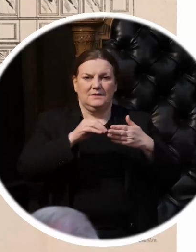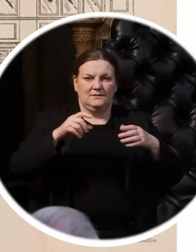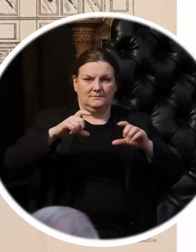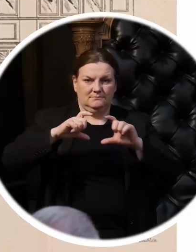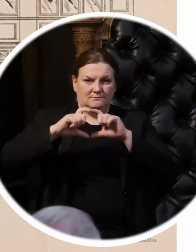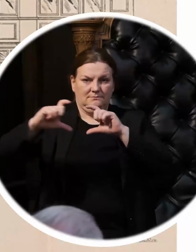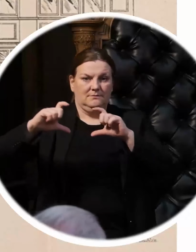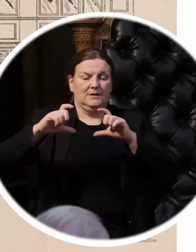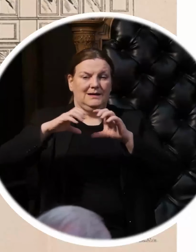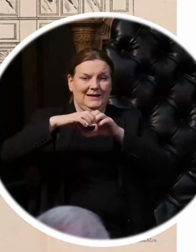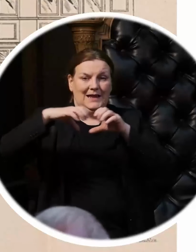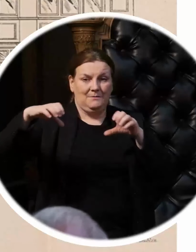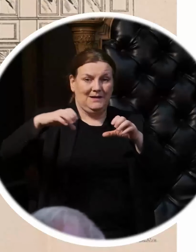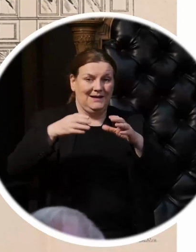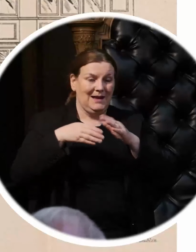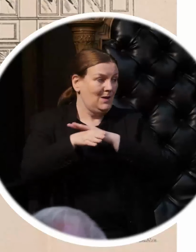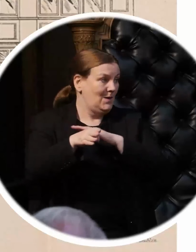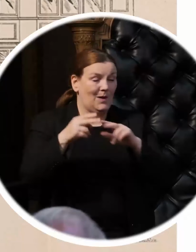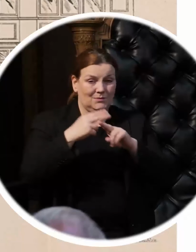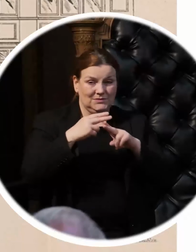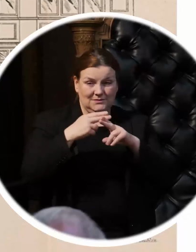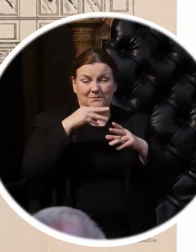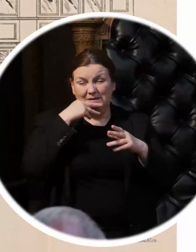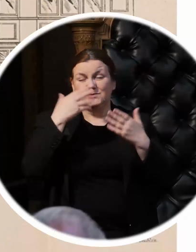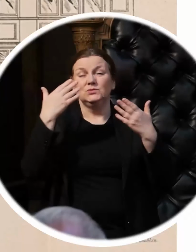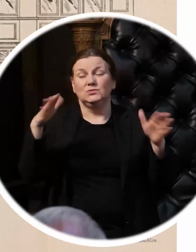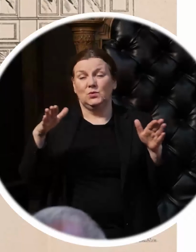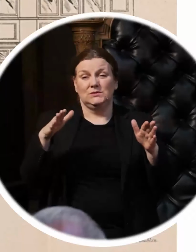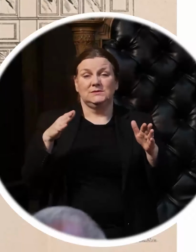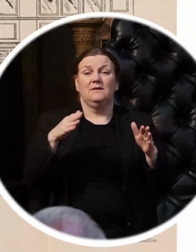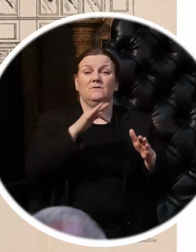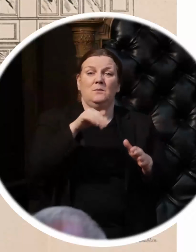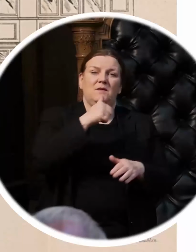left hand side, which of course matches that opening that we saw on the original station.